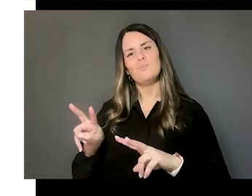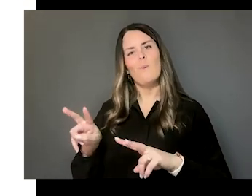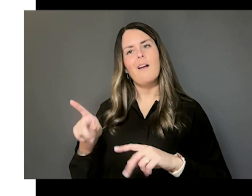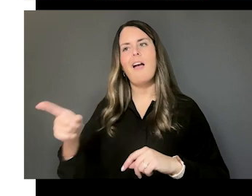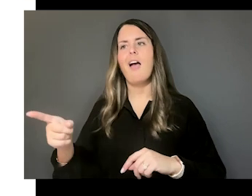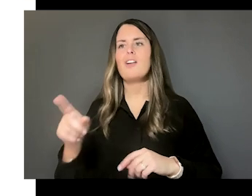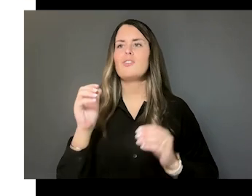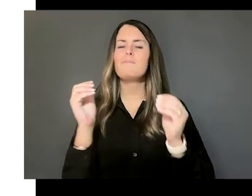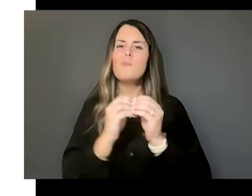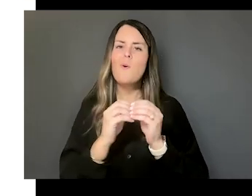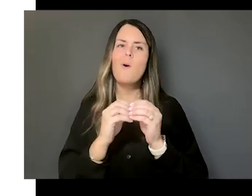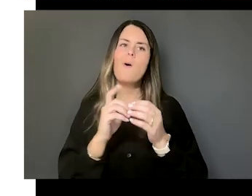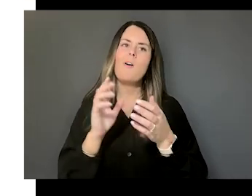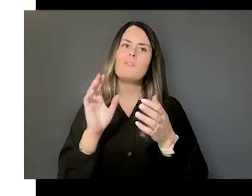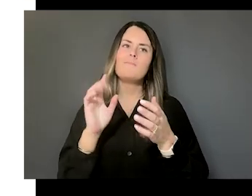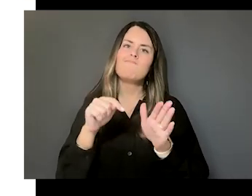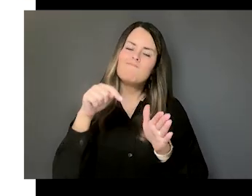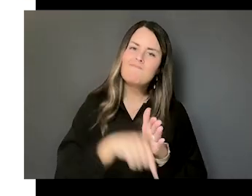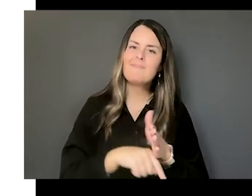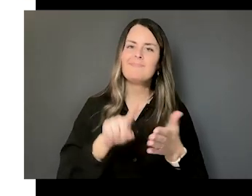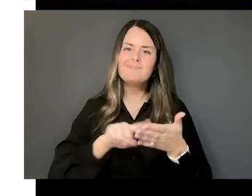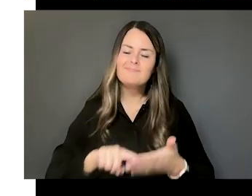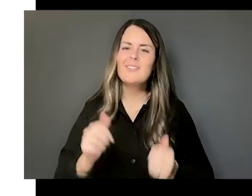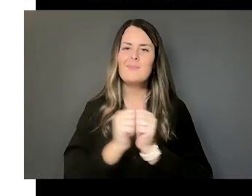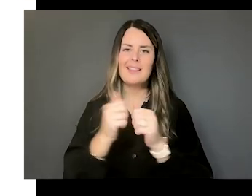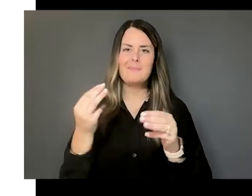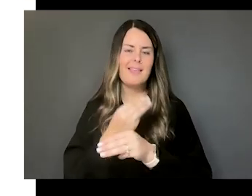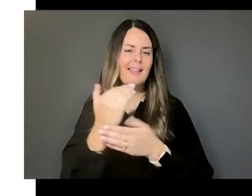dig deeply into the lessons for the math. We would do the math.